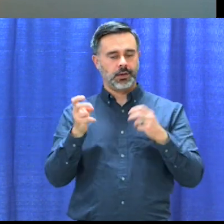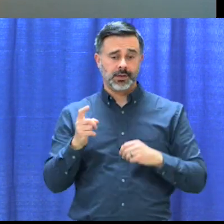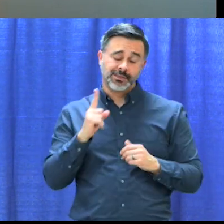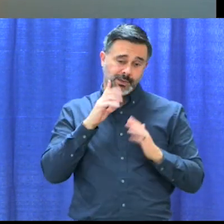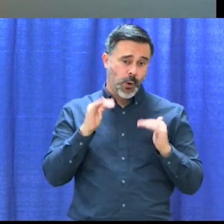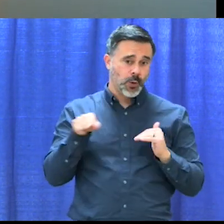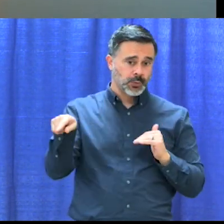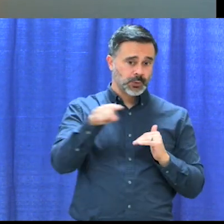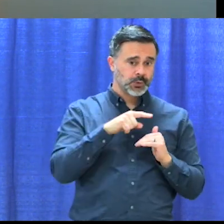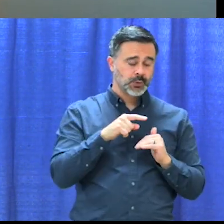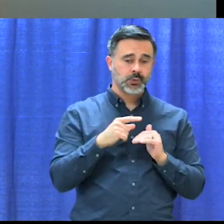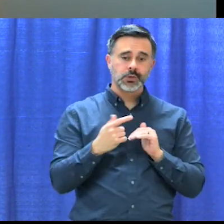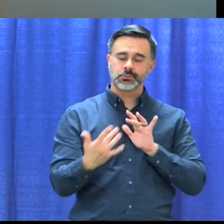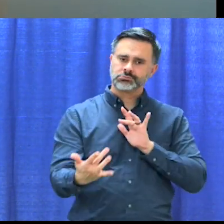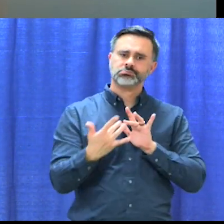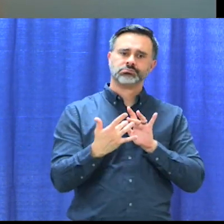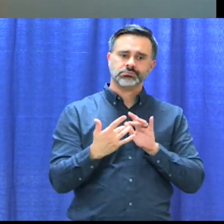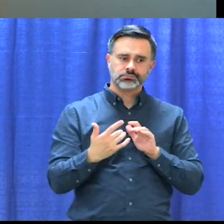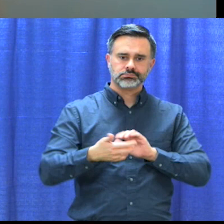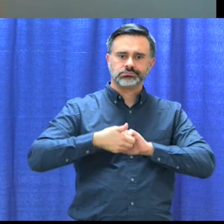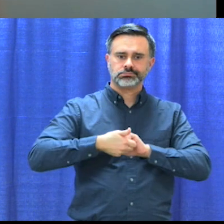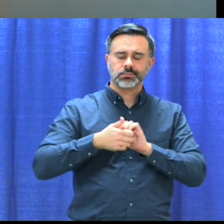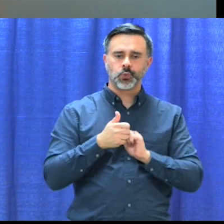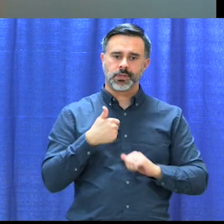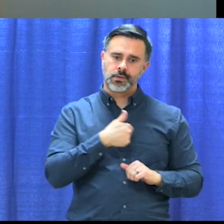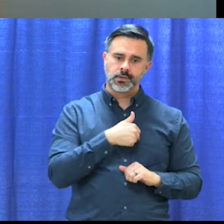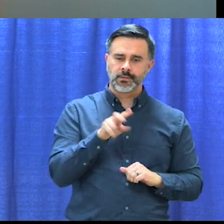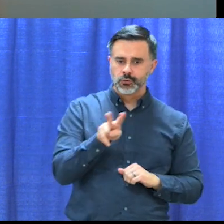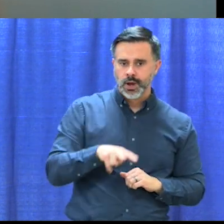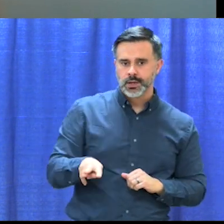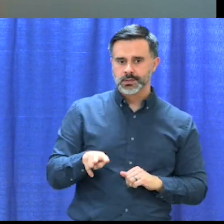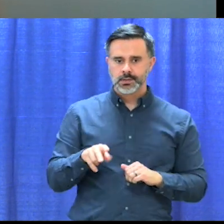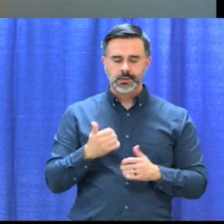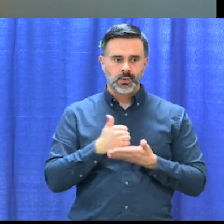to call on Verizon to collaborate with you and to support you, those you serve and all